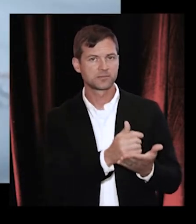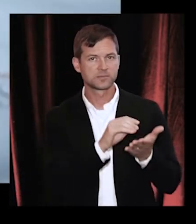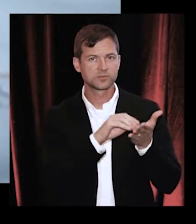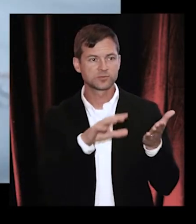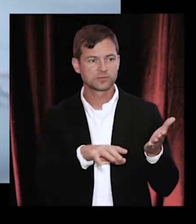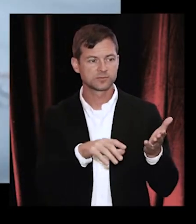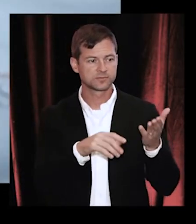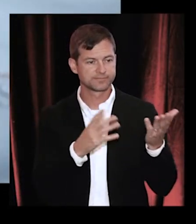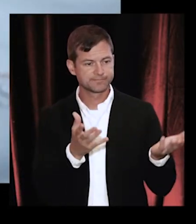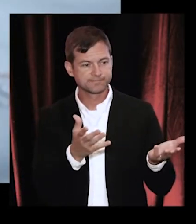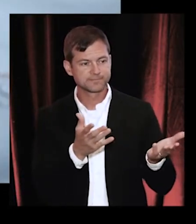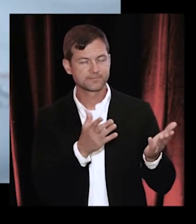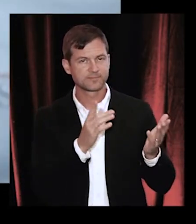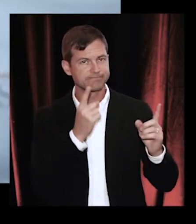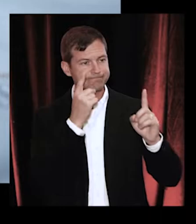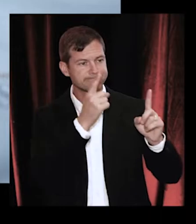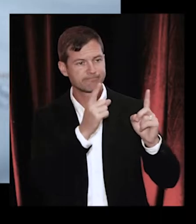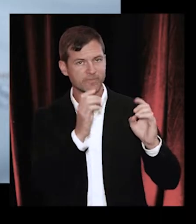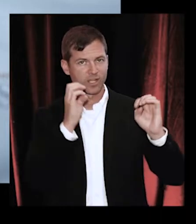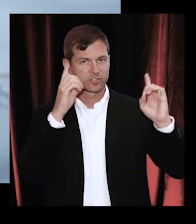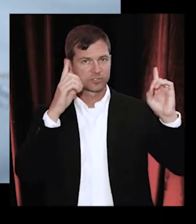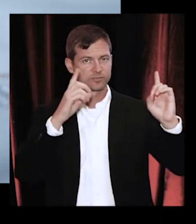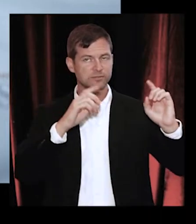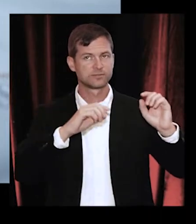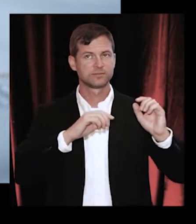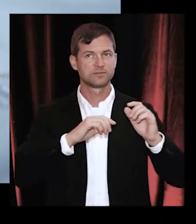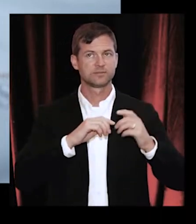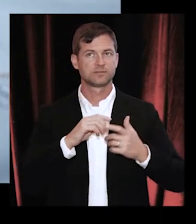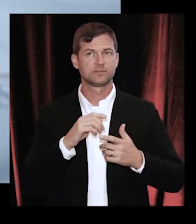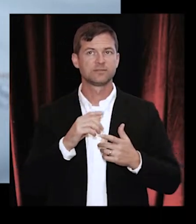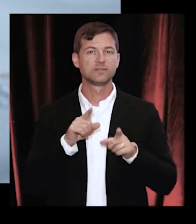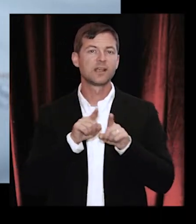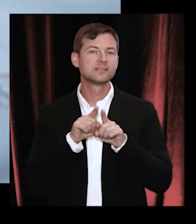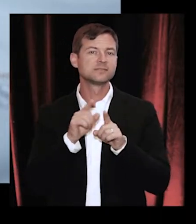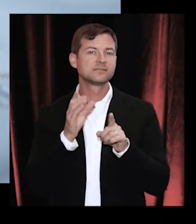to turn education into a job as a career coach.